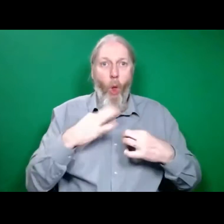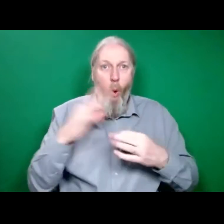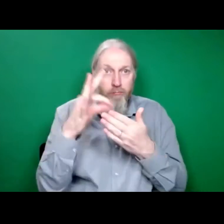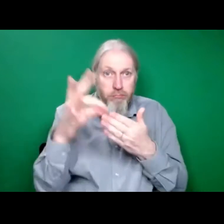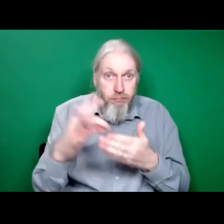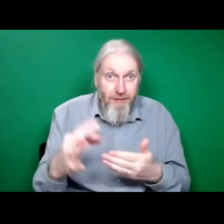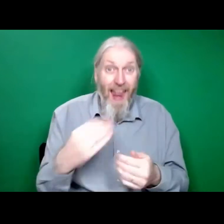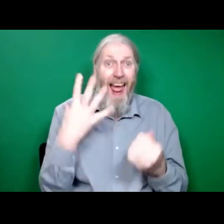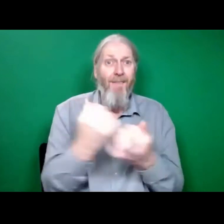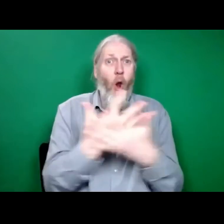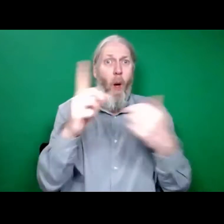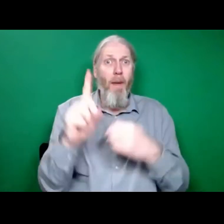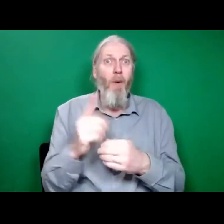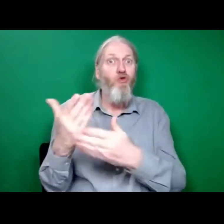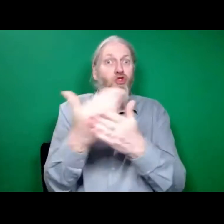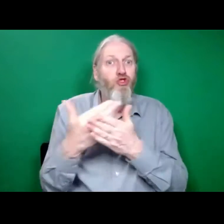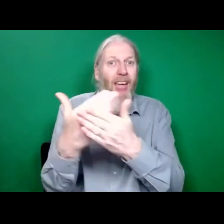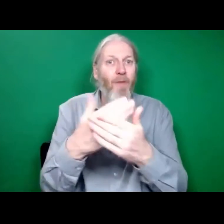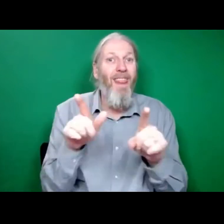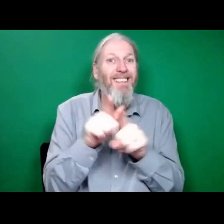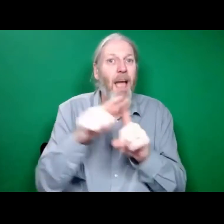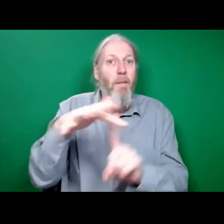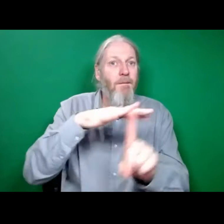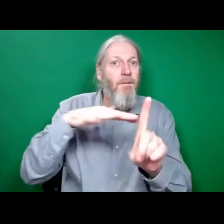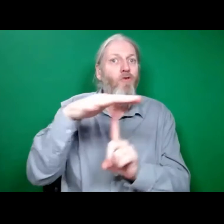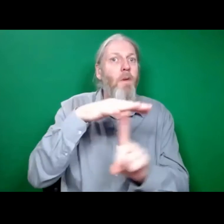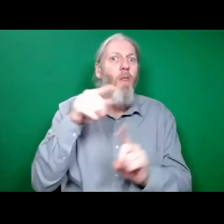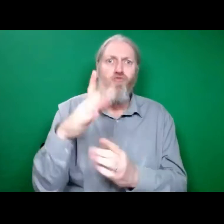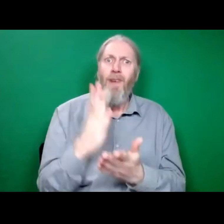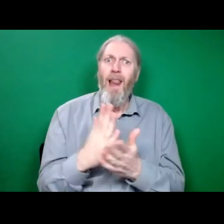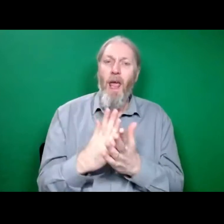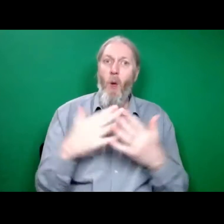important, too, I had only ever seen it work on a small